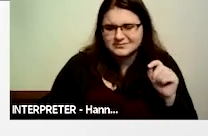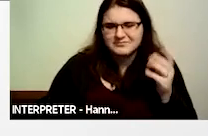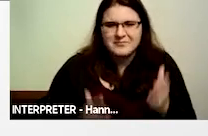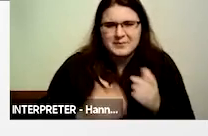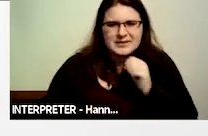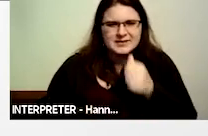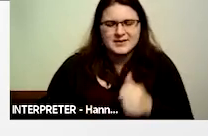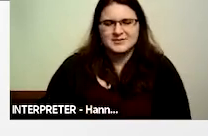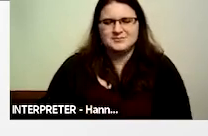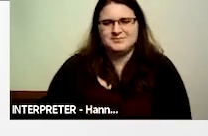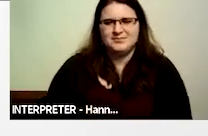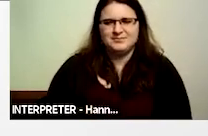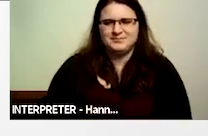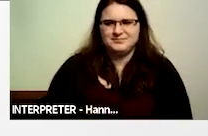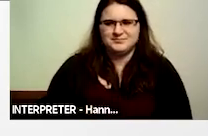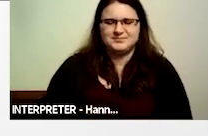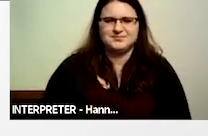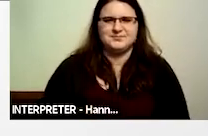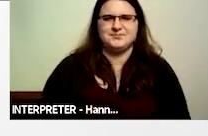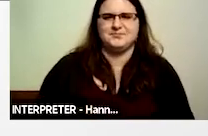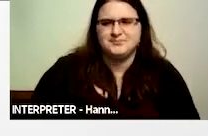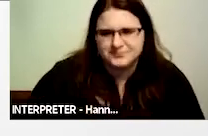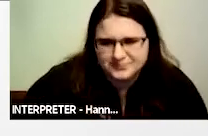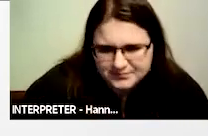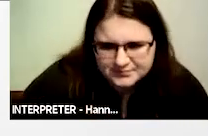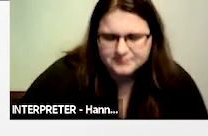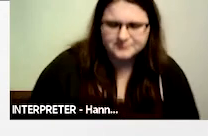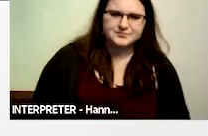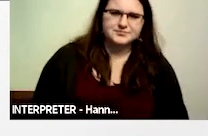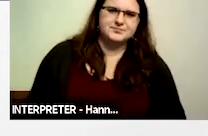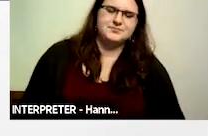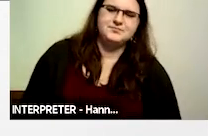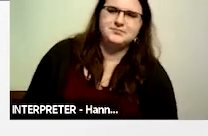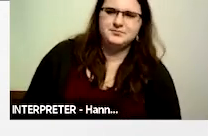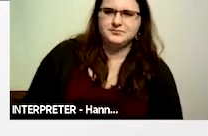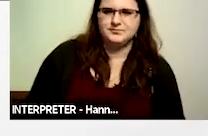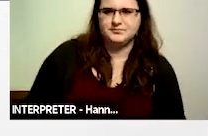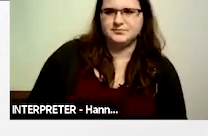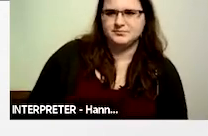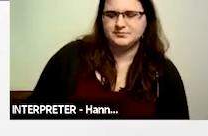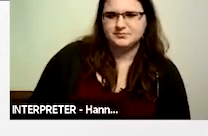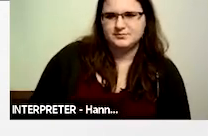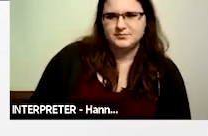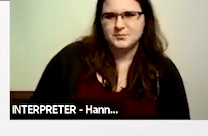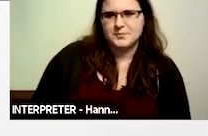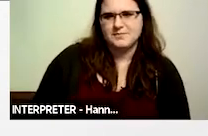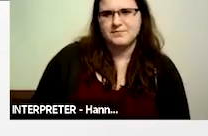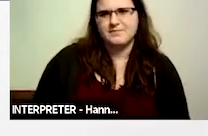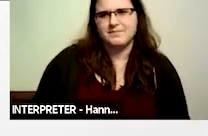Rick Mislan: You know, well, and I'm sure there are right things in the news space or within the you know the current trends like you did with the Pokemon and what have you.